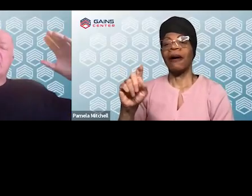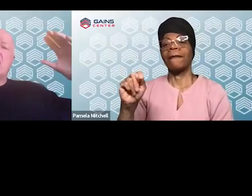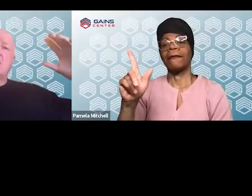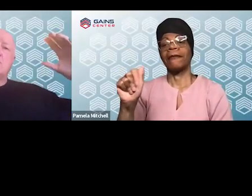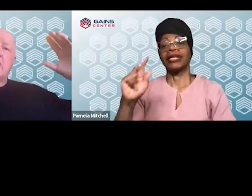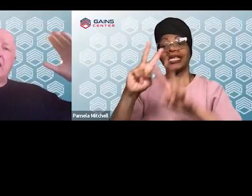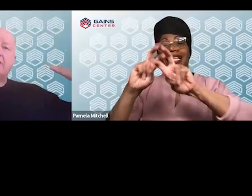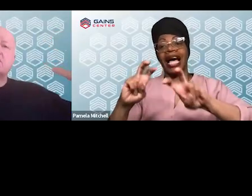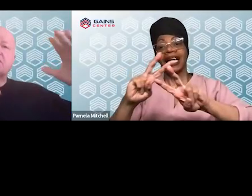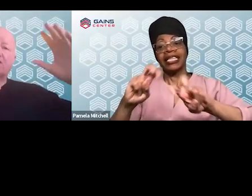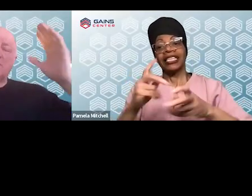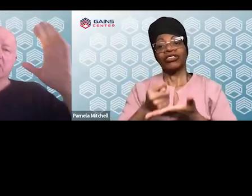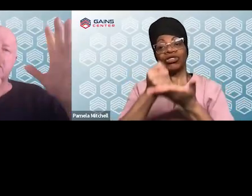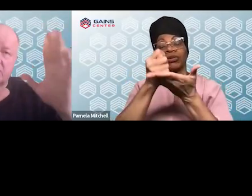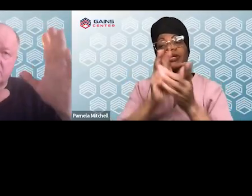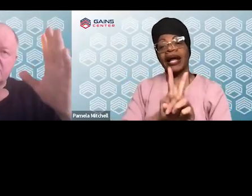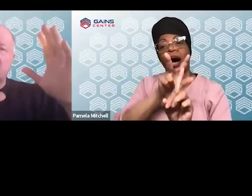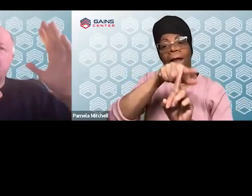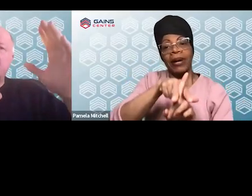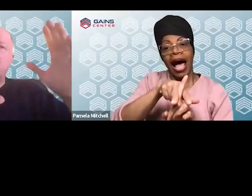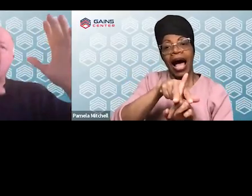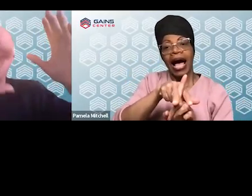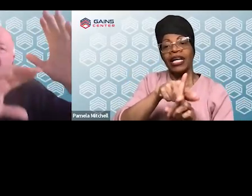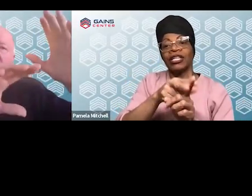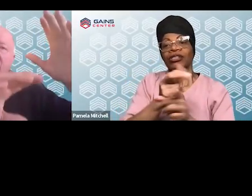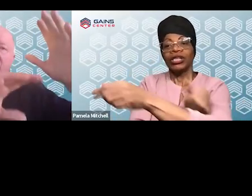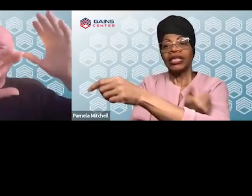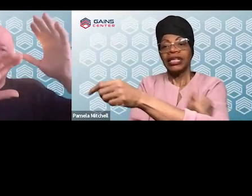that are applied to the stimulant use of people on MOUD,